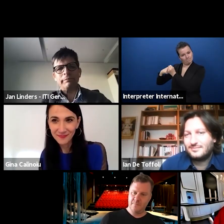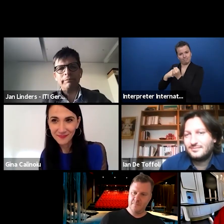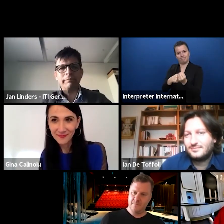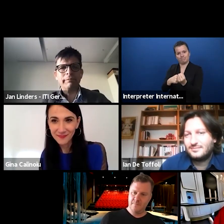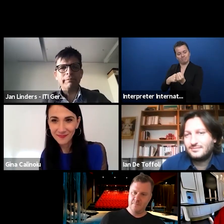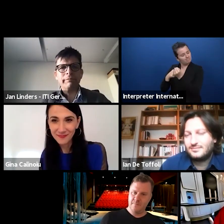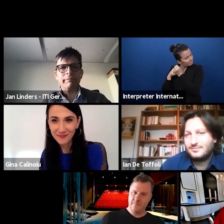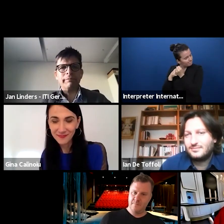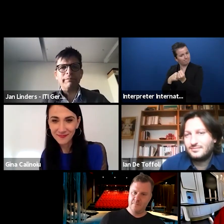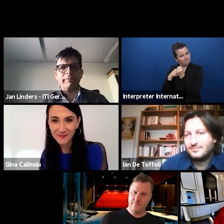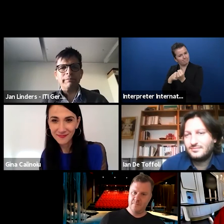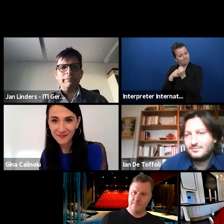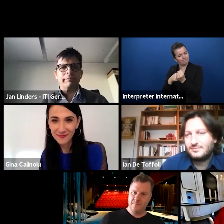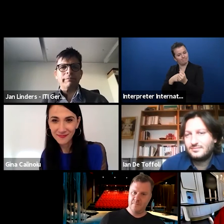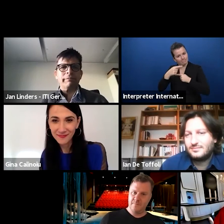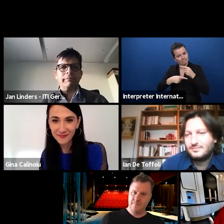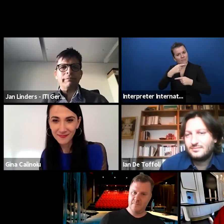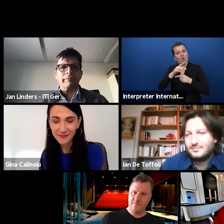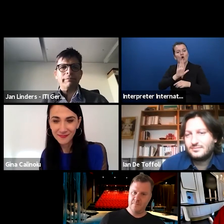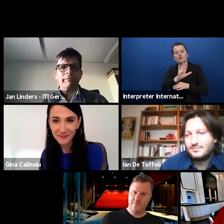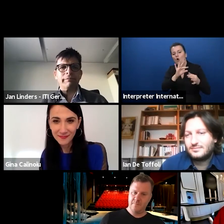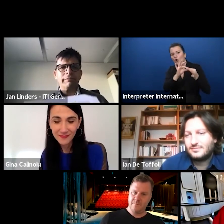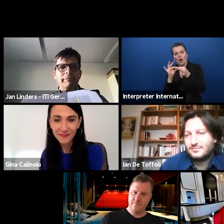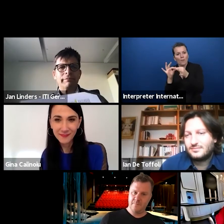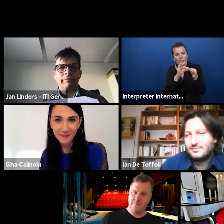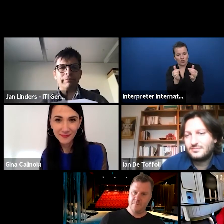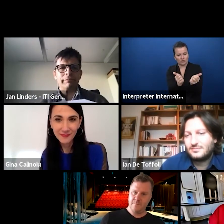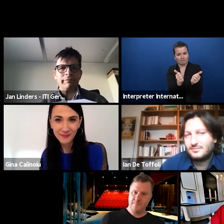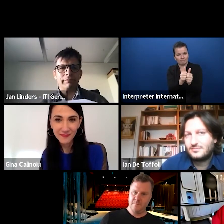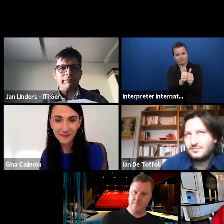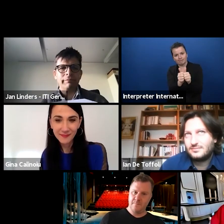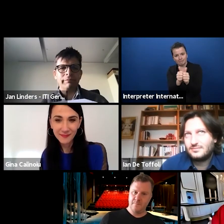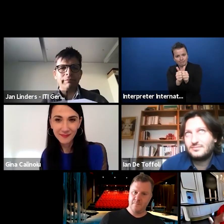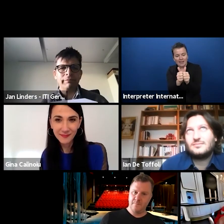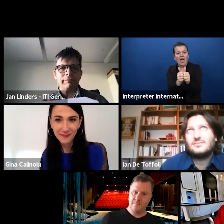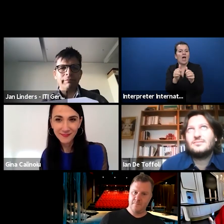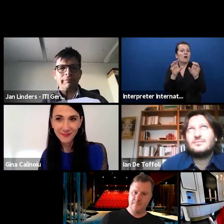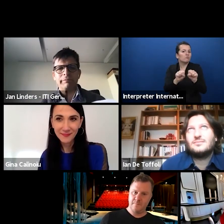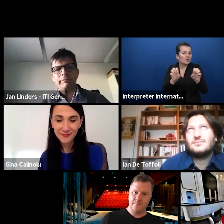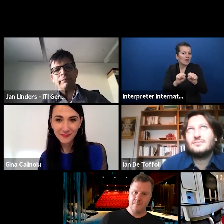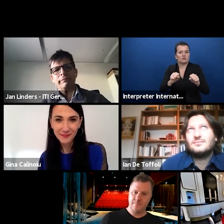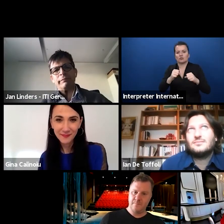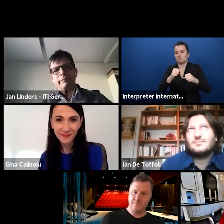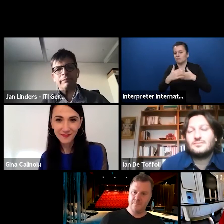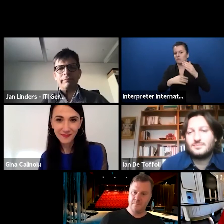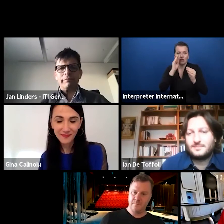cooperation, to keep on connecting, to keep on creating and to keep on reaching to your audiences